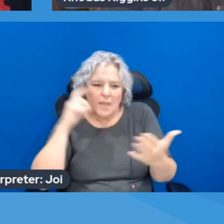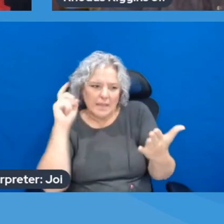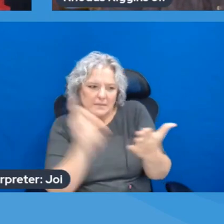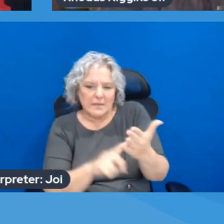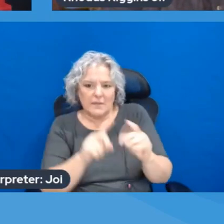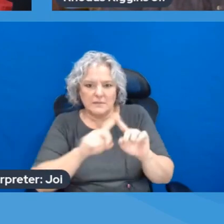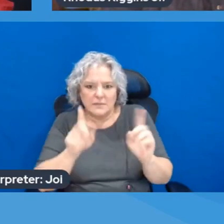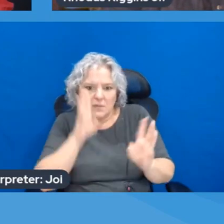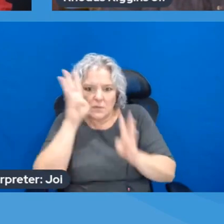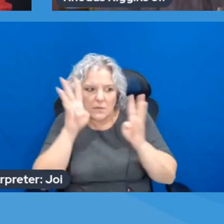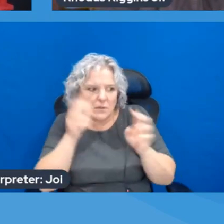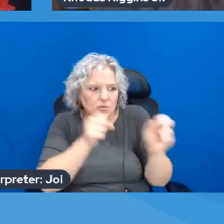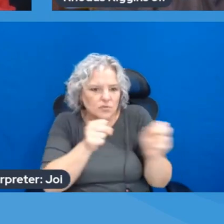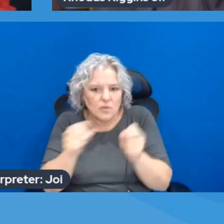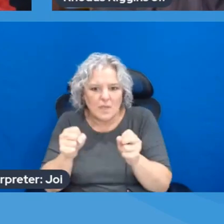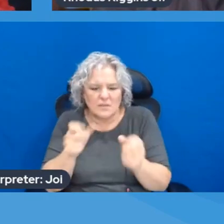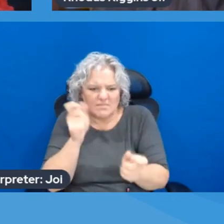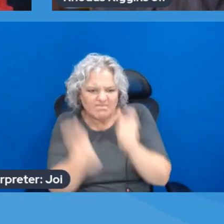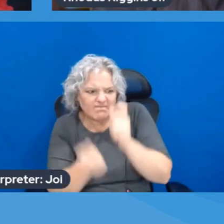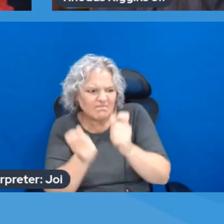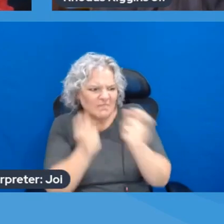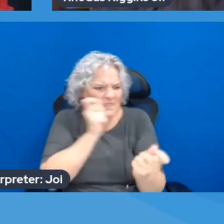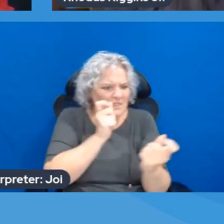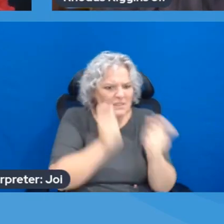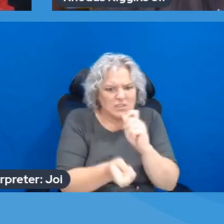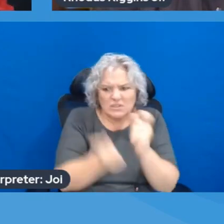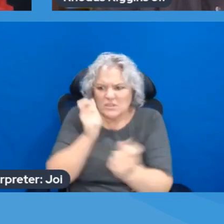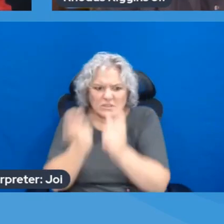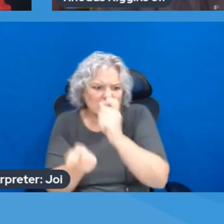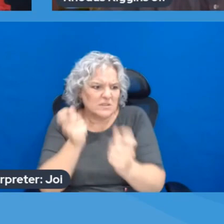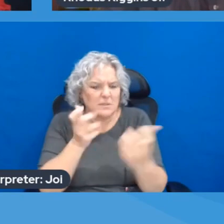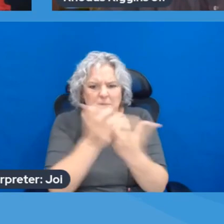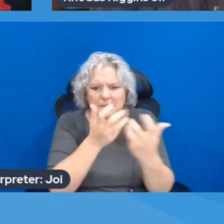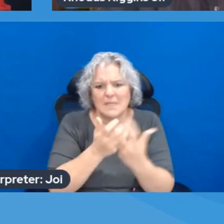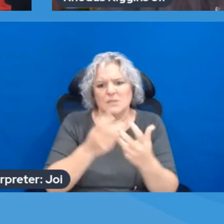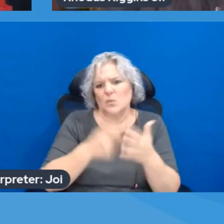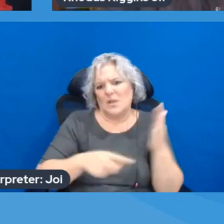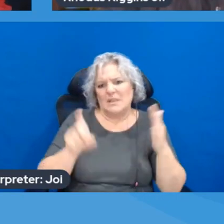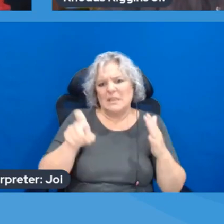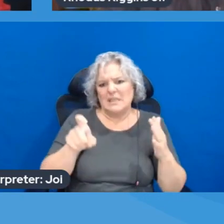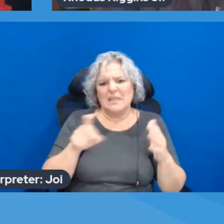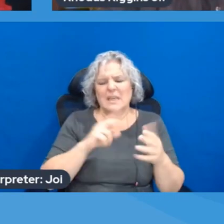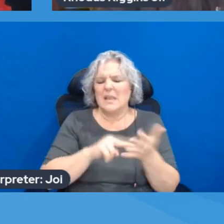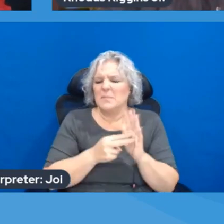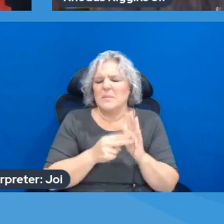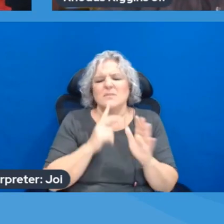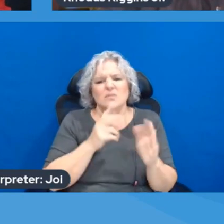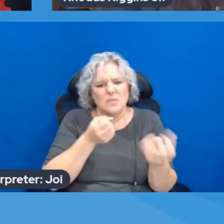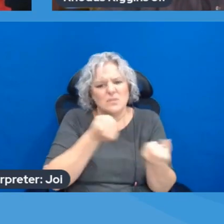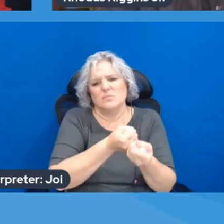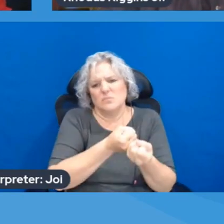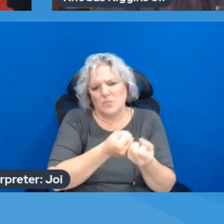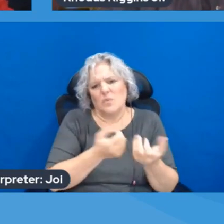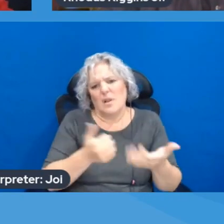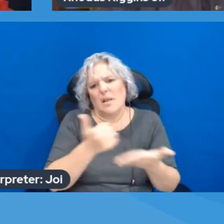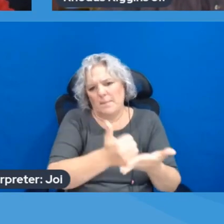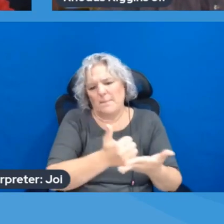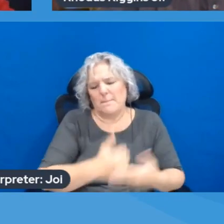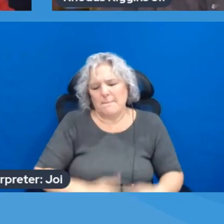for tailoring and customizing TA support that's meaningful in every context. Thank you, Sherri.